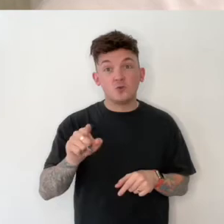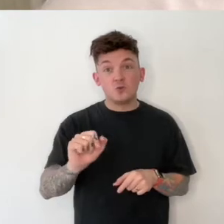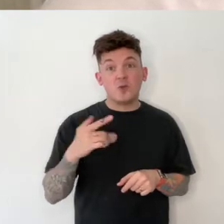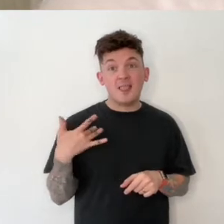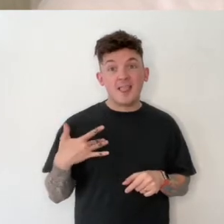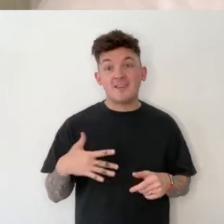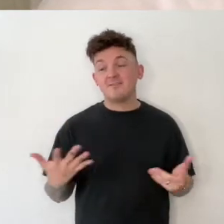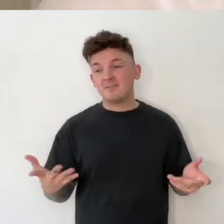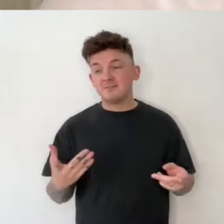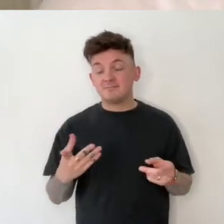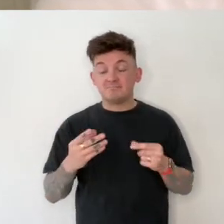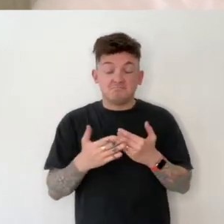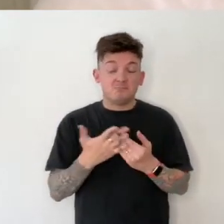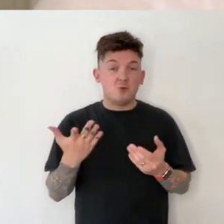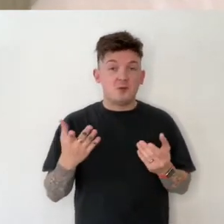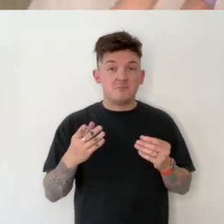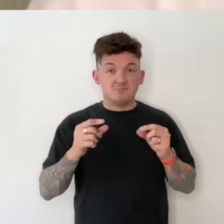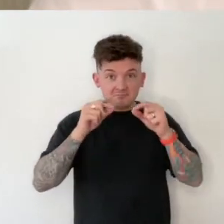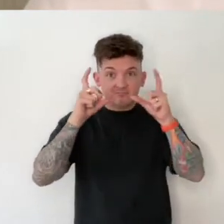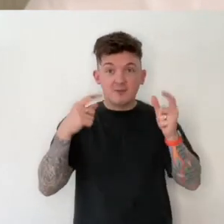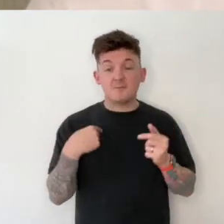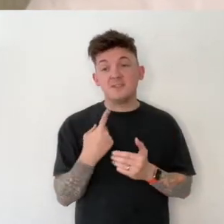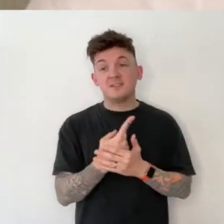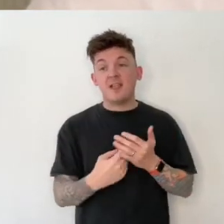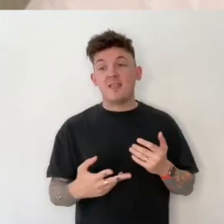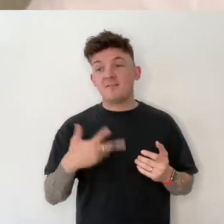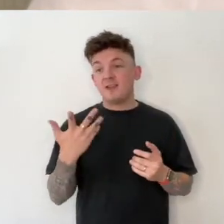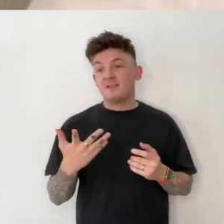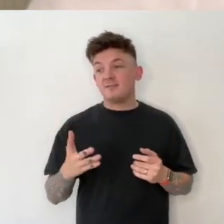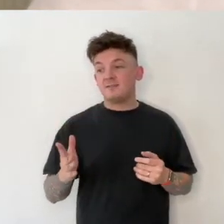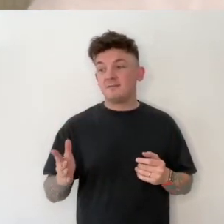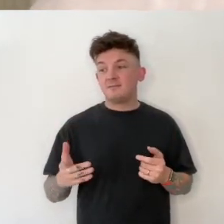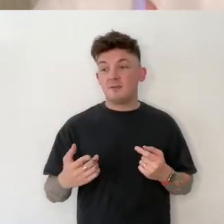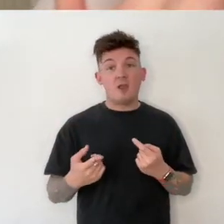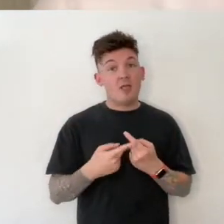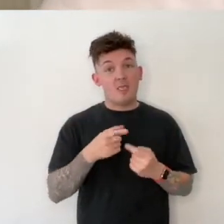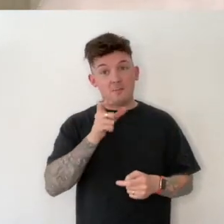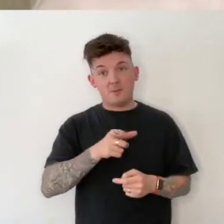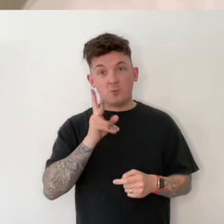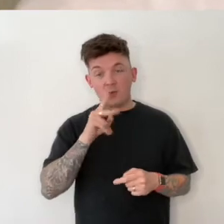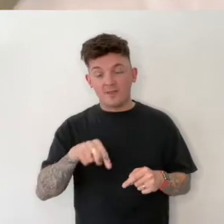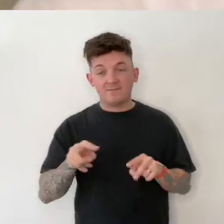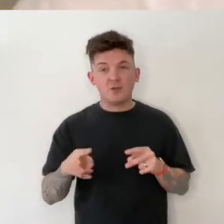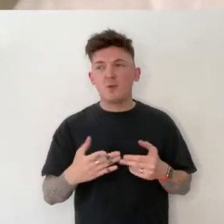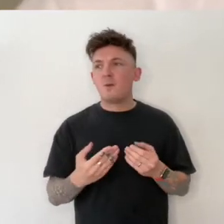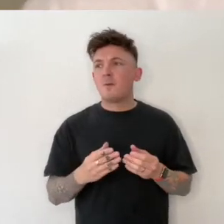bit more. i think that the more we talk, the more we become accepting, the more we become